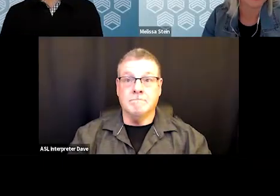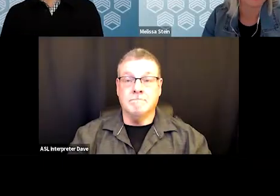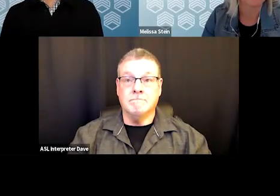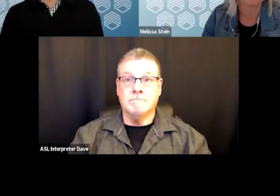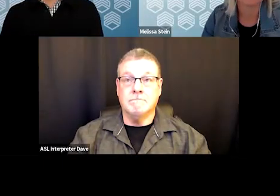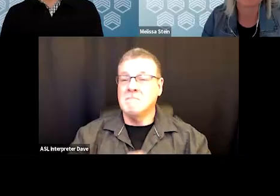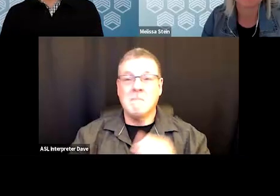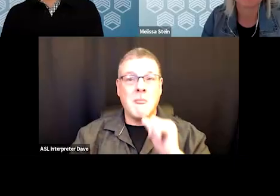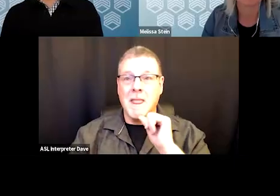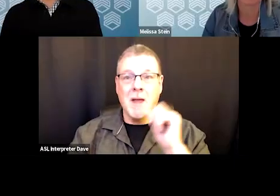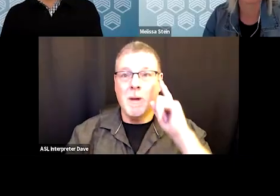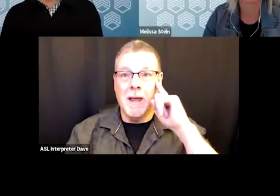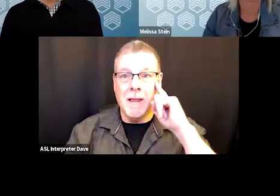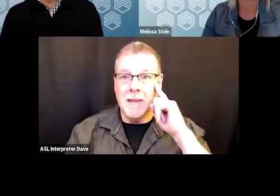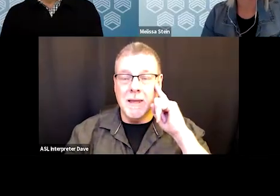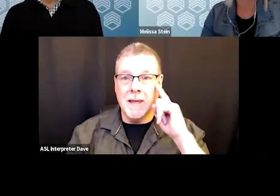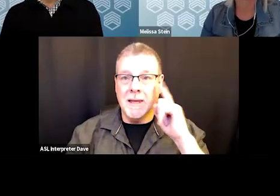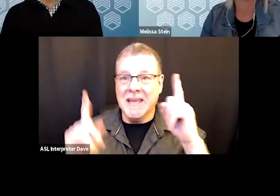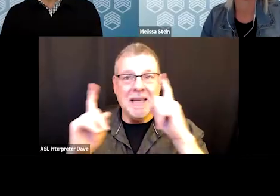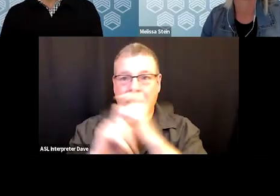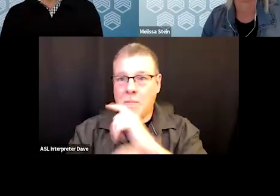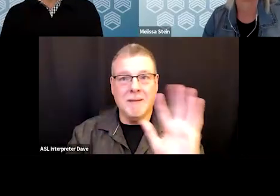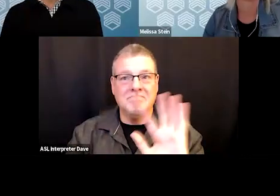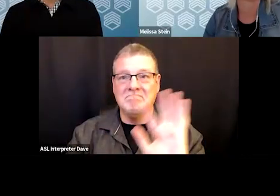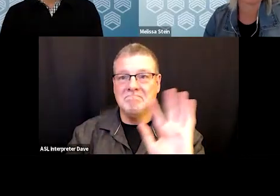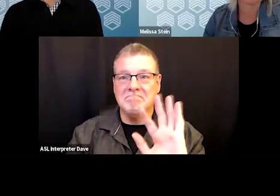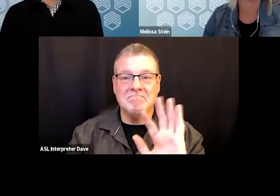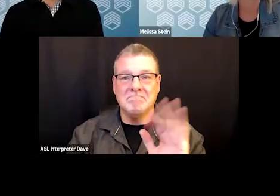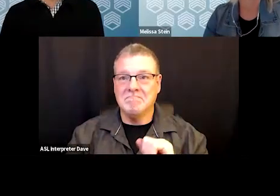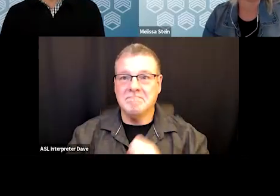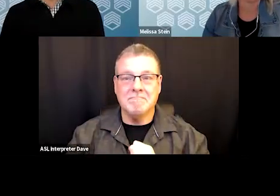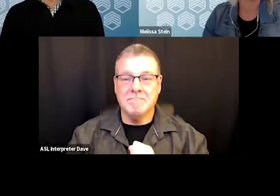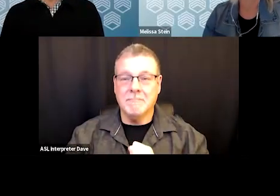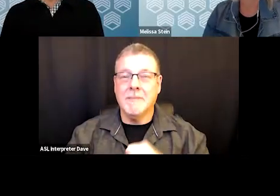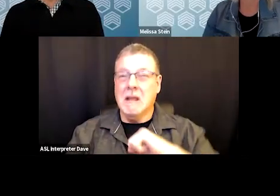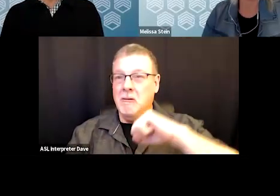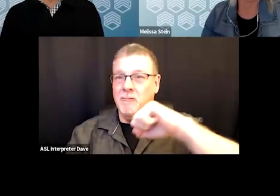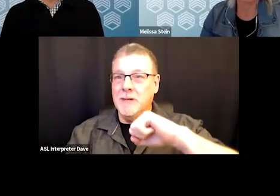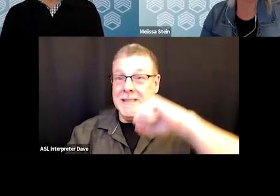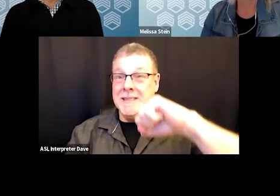I don't think it's complicated. I just think there's resistance because this is just the way